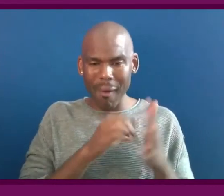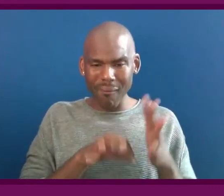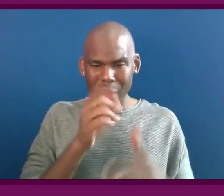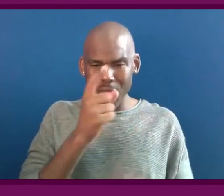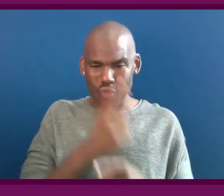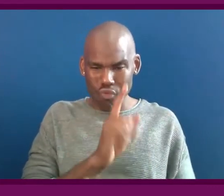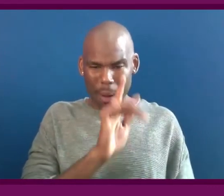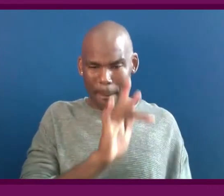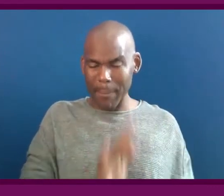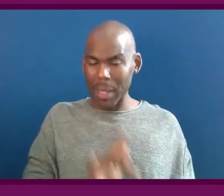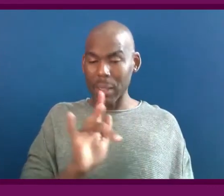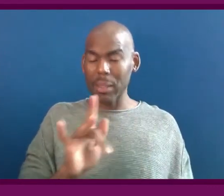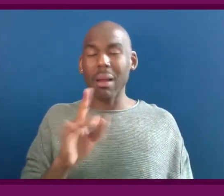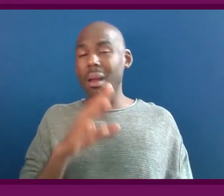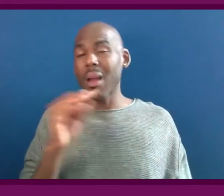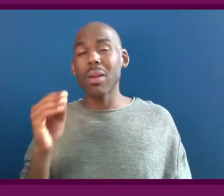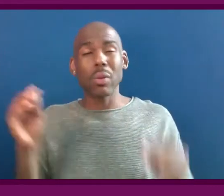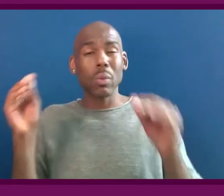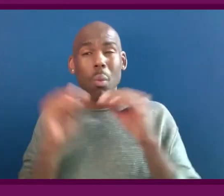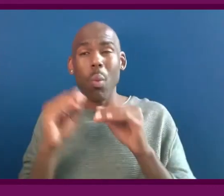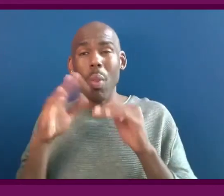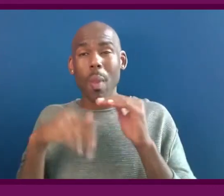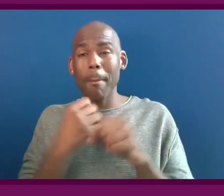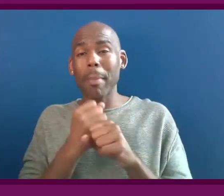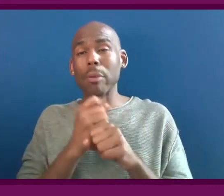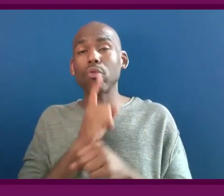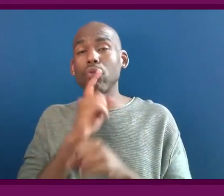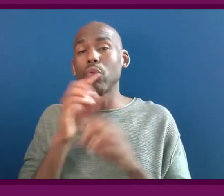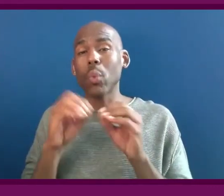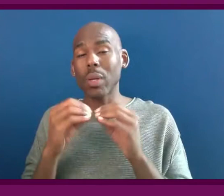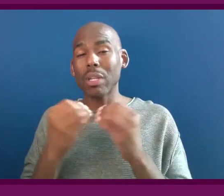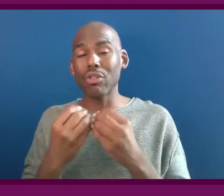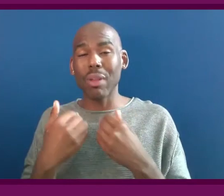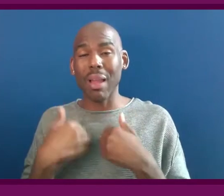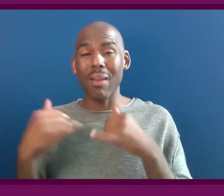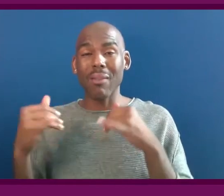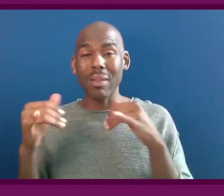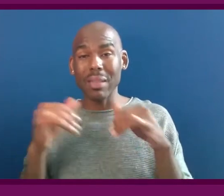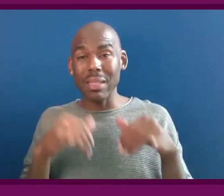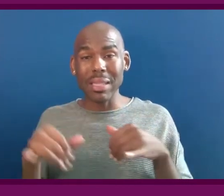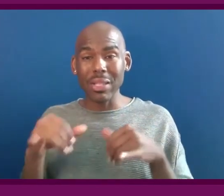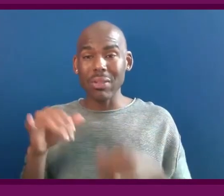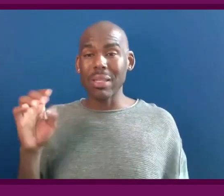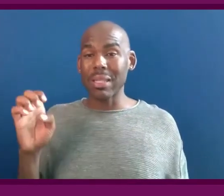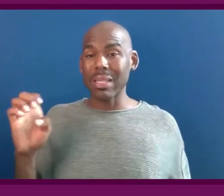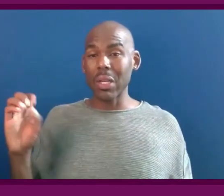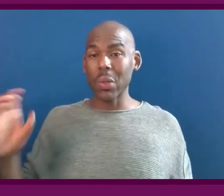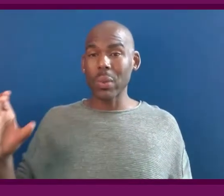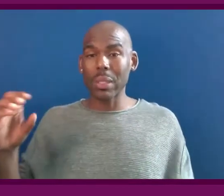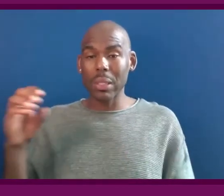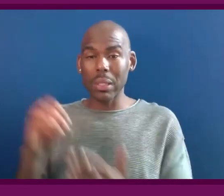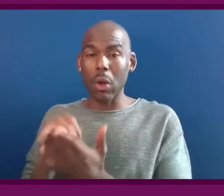And it goes beyond just making sure that the organization has the standard EOC documentation